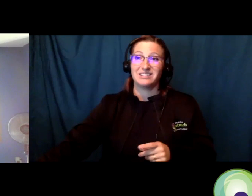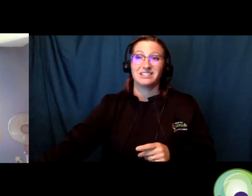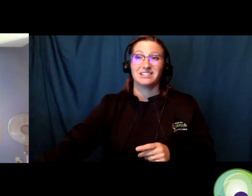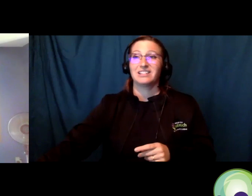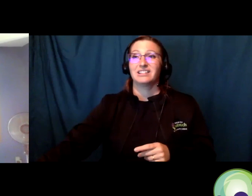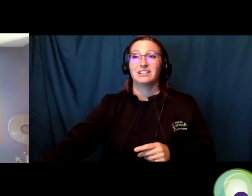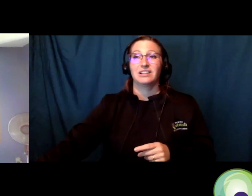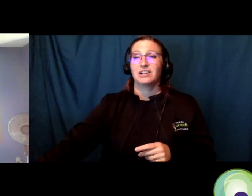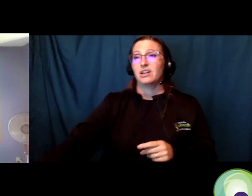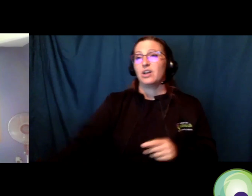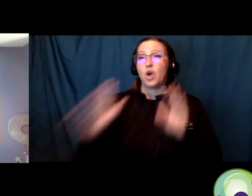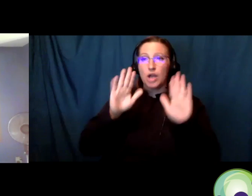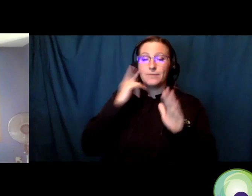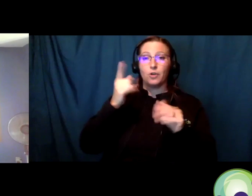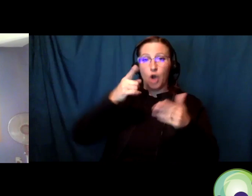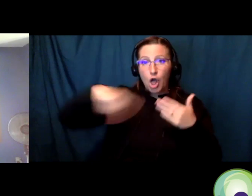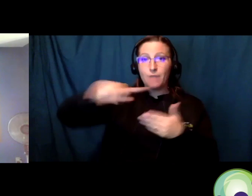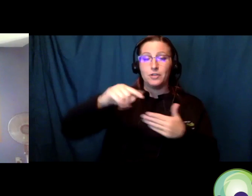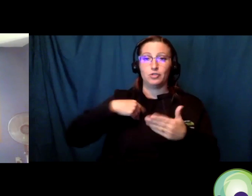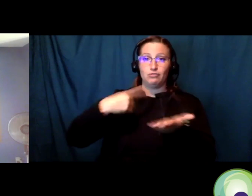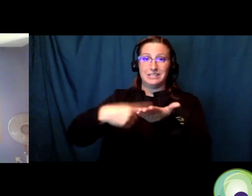together. How to turn these things for littles into